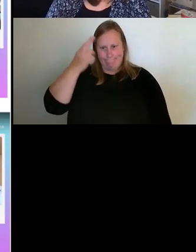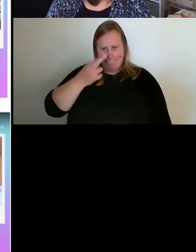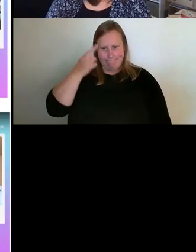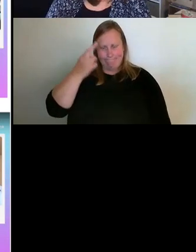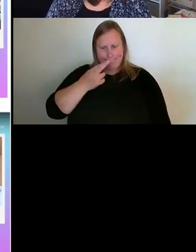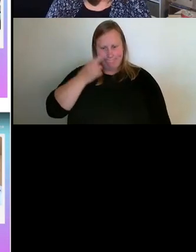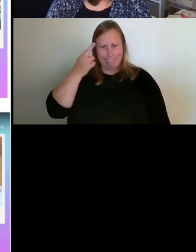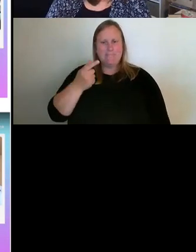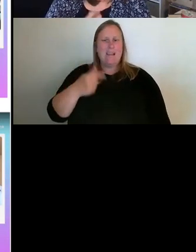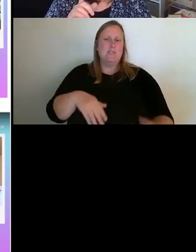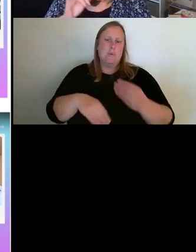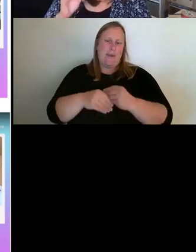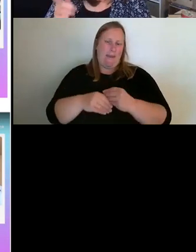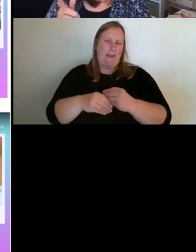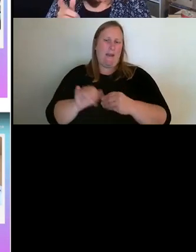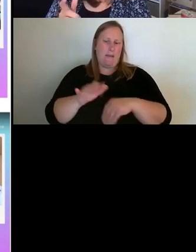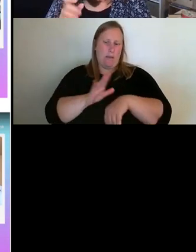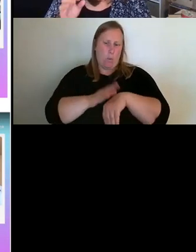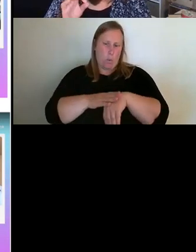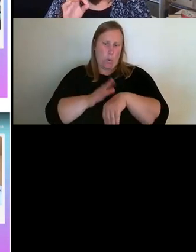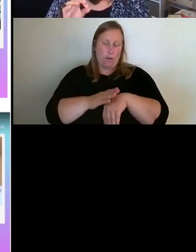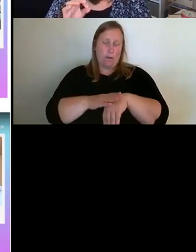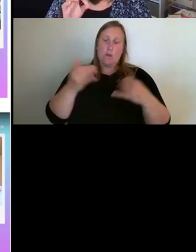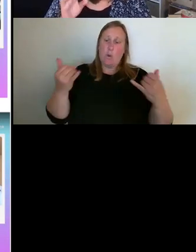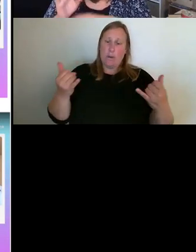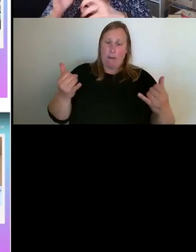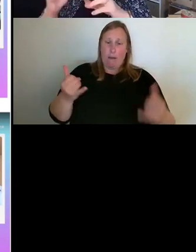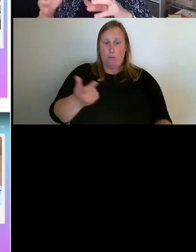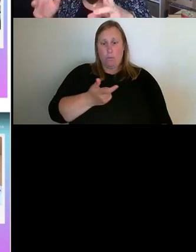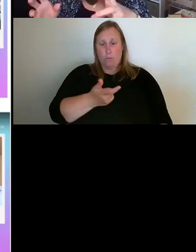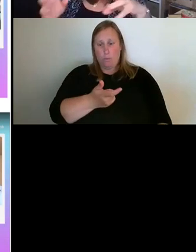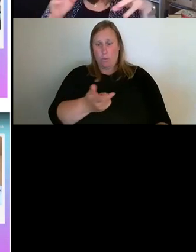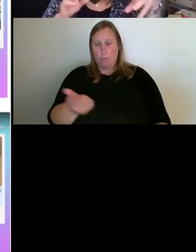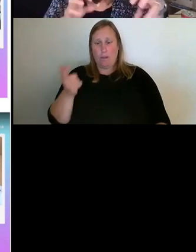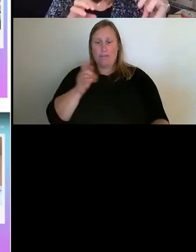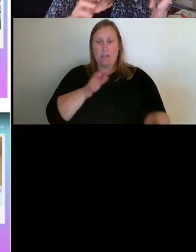content warning. When you go to see even the description of Eric's